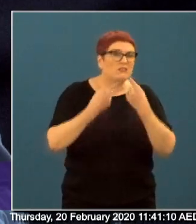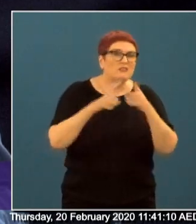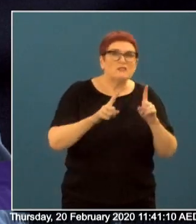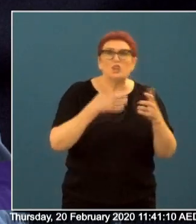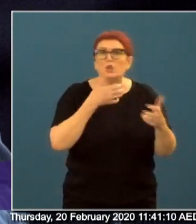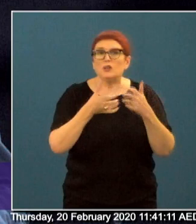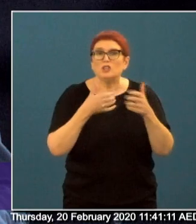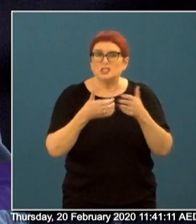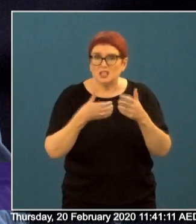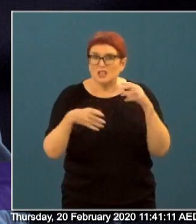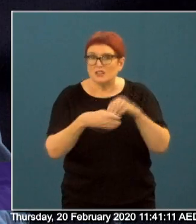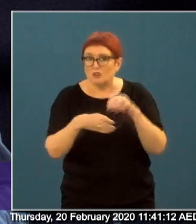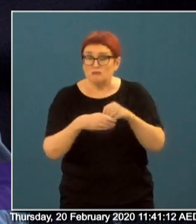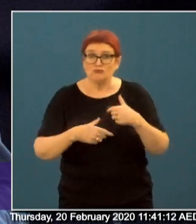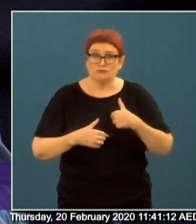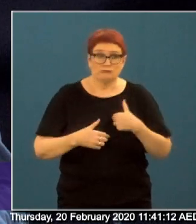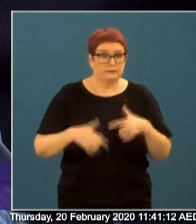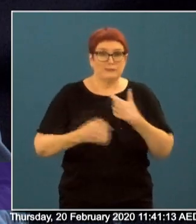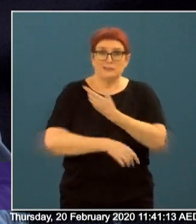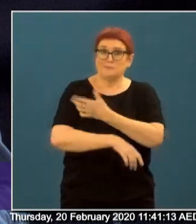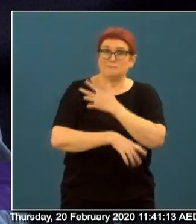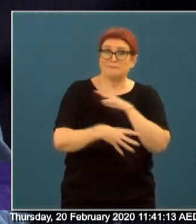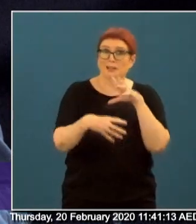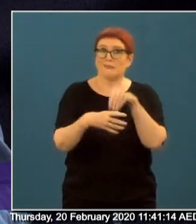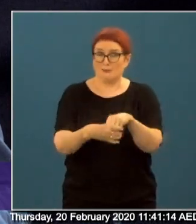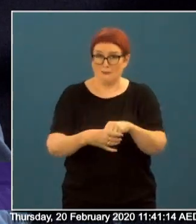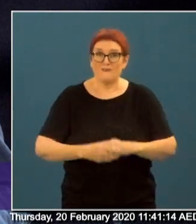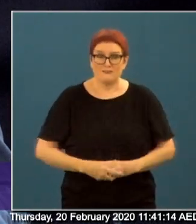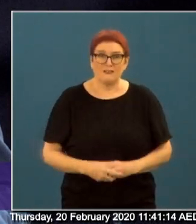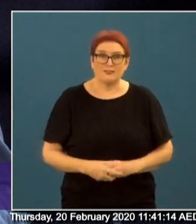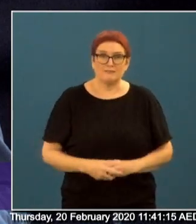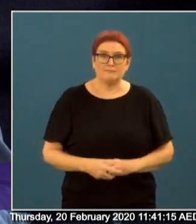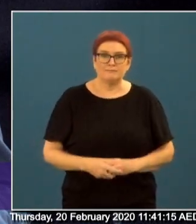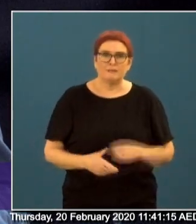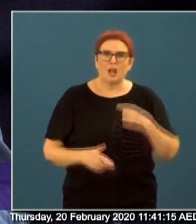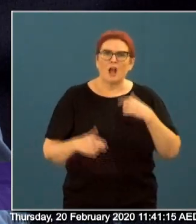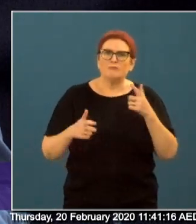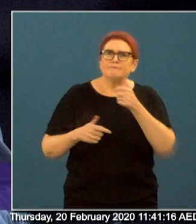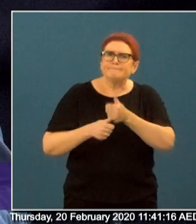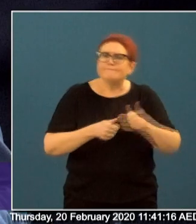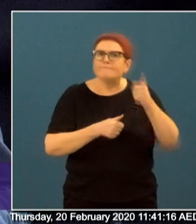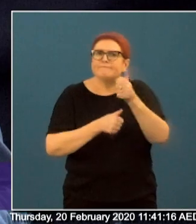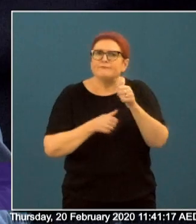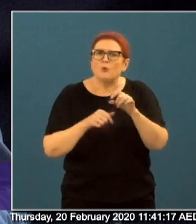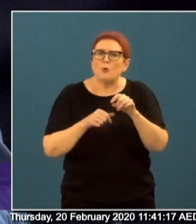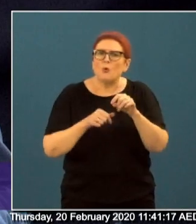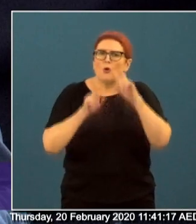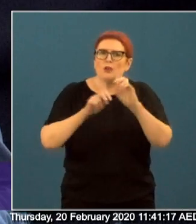I'm privileged to be involved in one and leading the Australian study of adults on the autism spectrum,